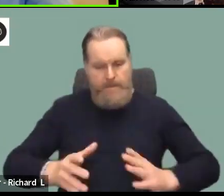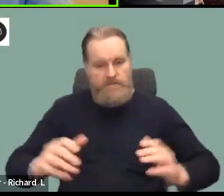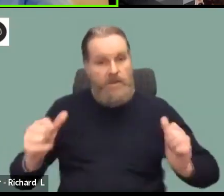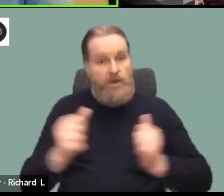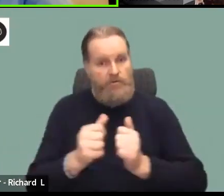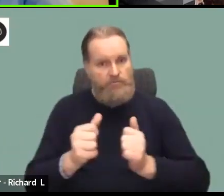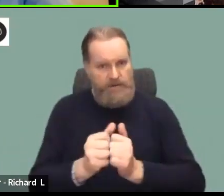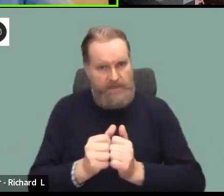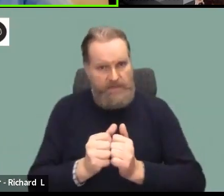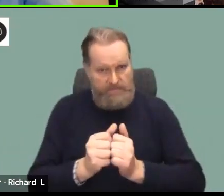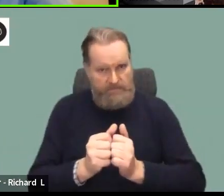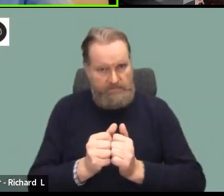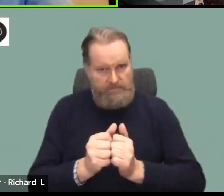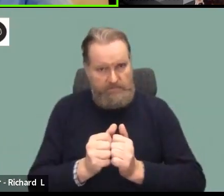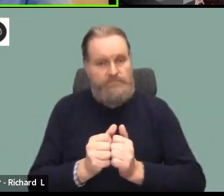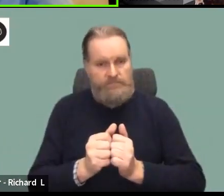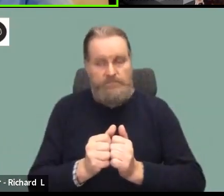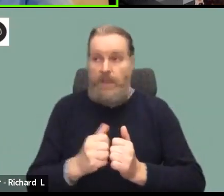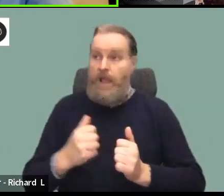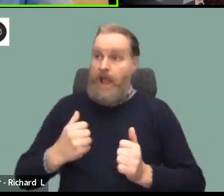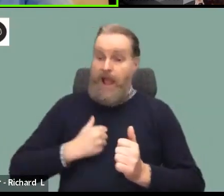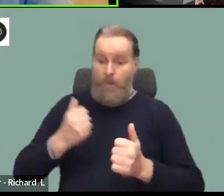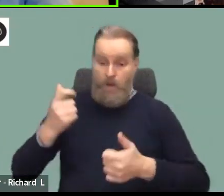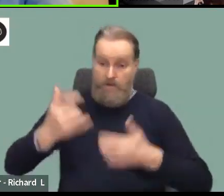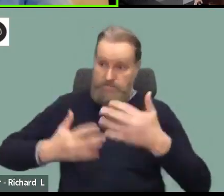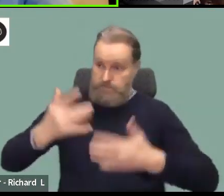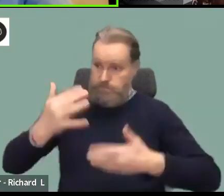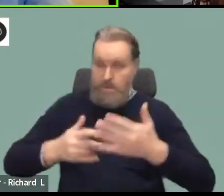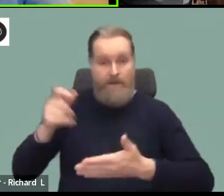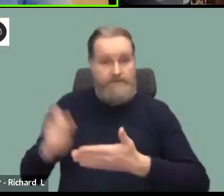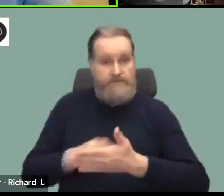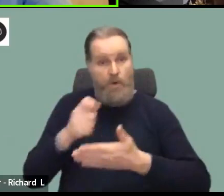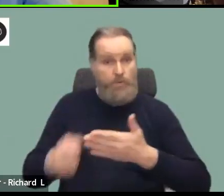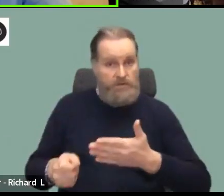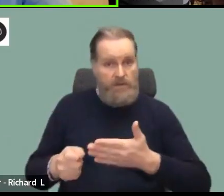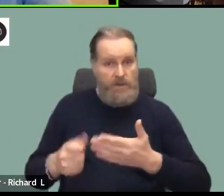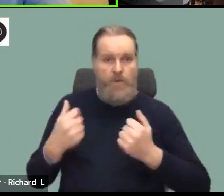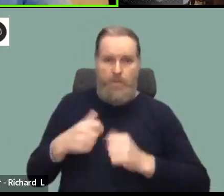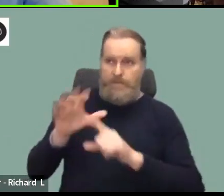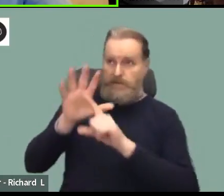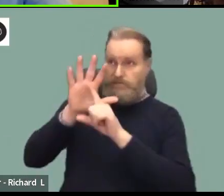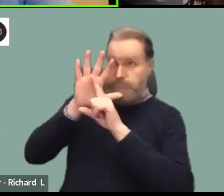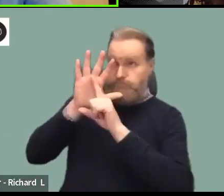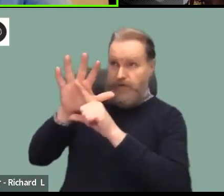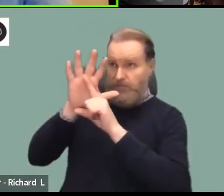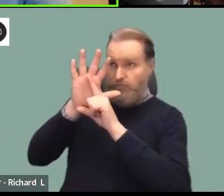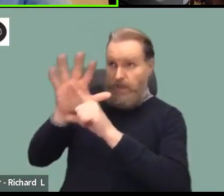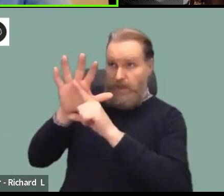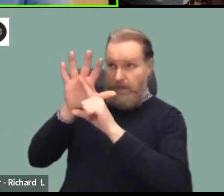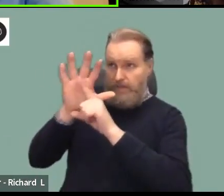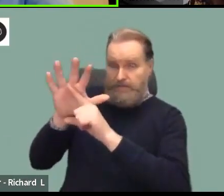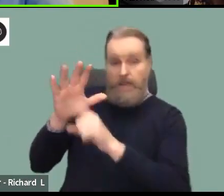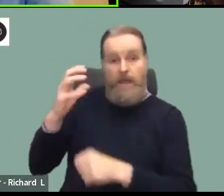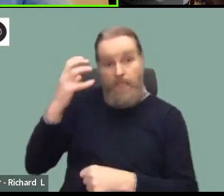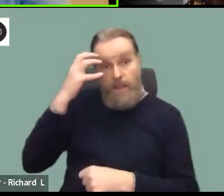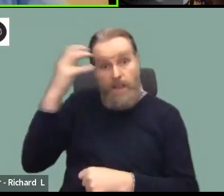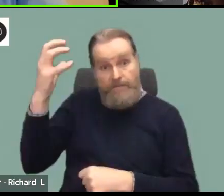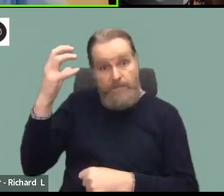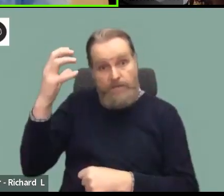again. agree, is that having got massive vote. We now have to put the most pressure. we can on the government we can on the government to force